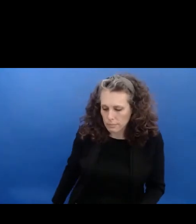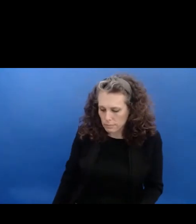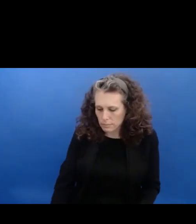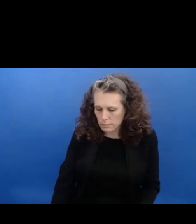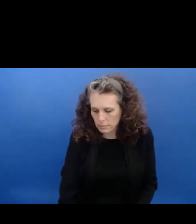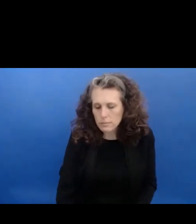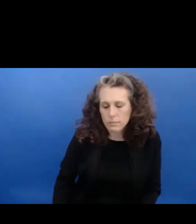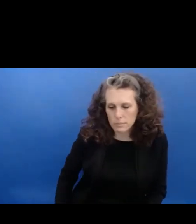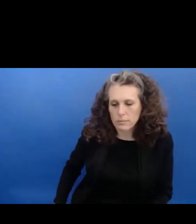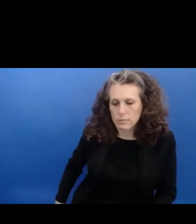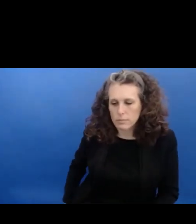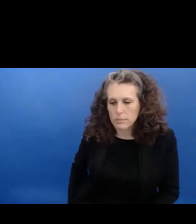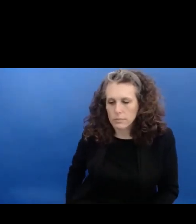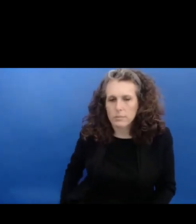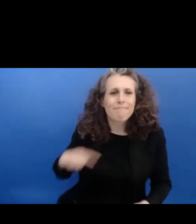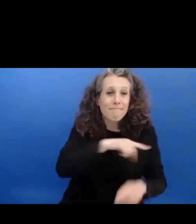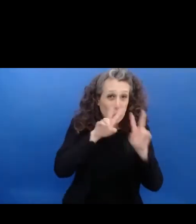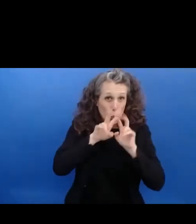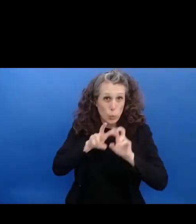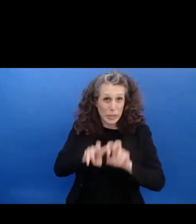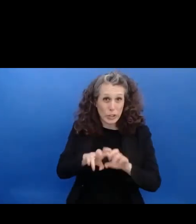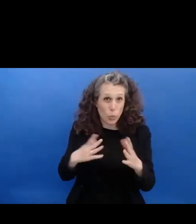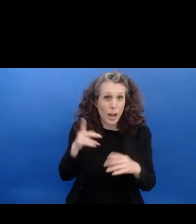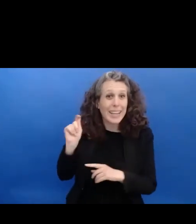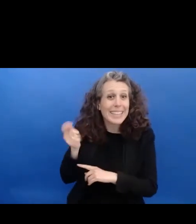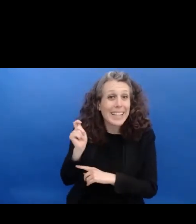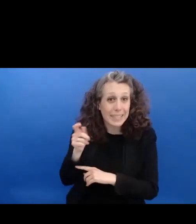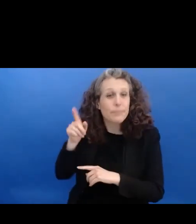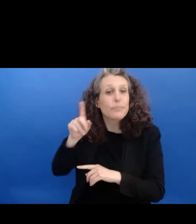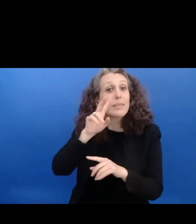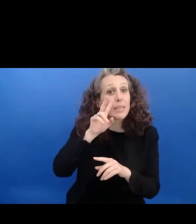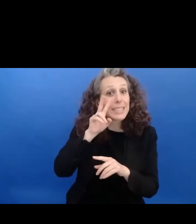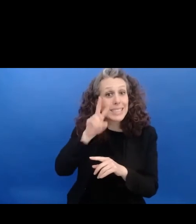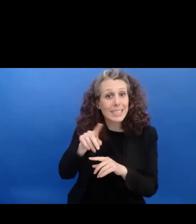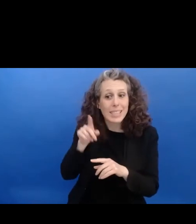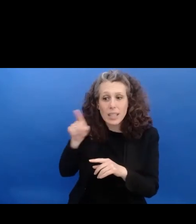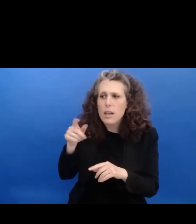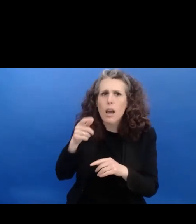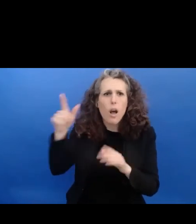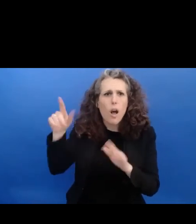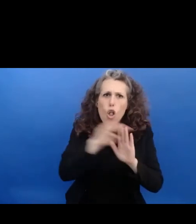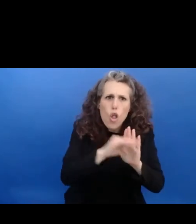people with disabilities felt that ineffective laws policies including the five percent quota